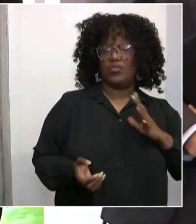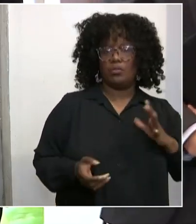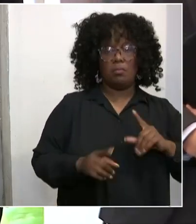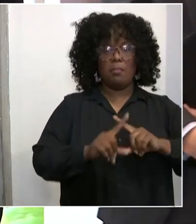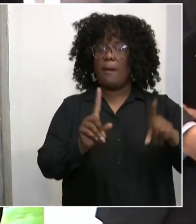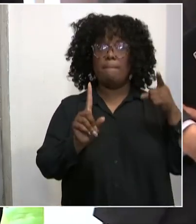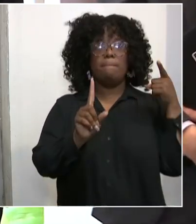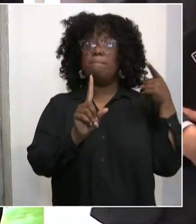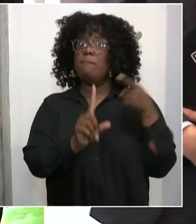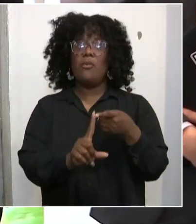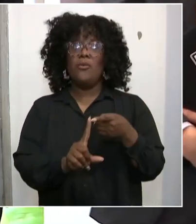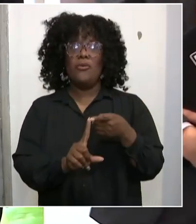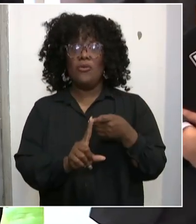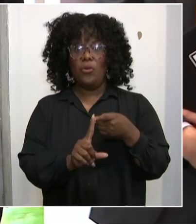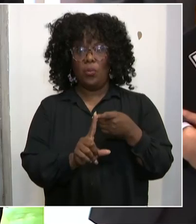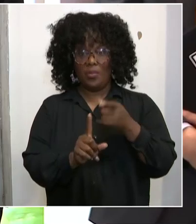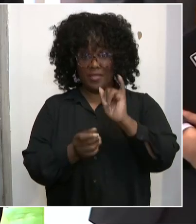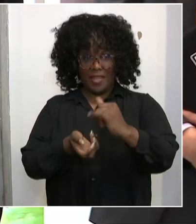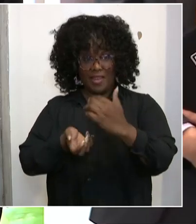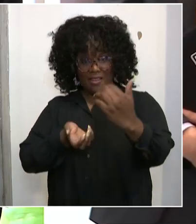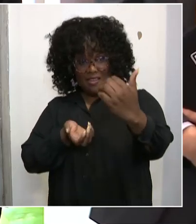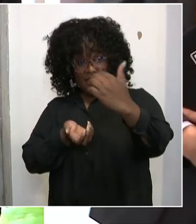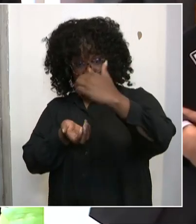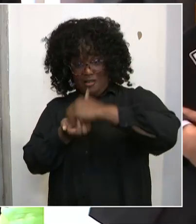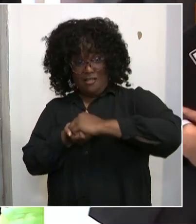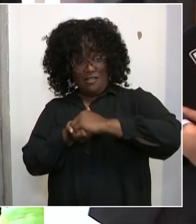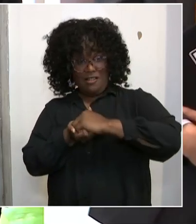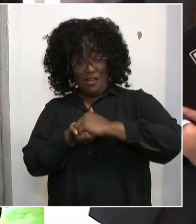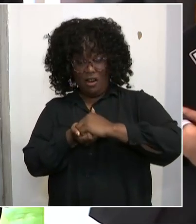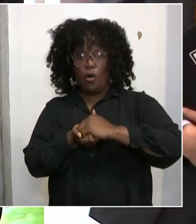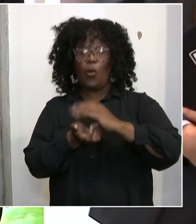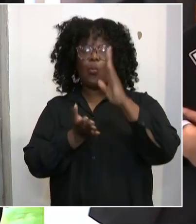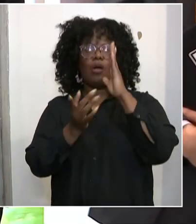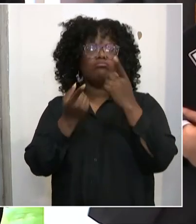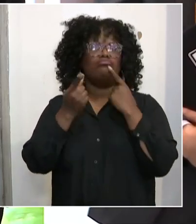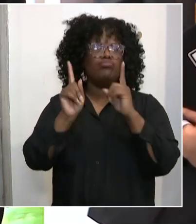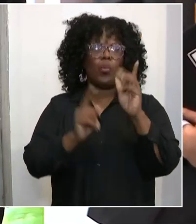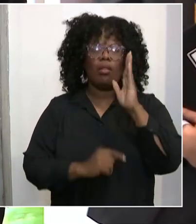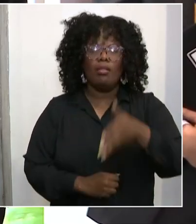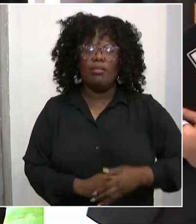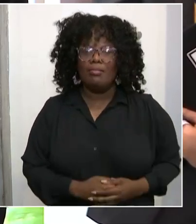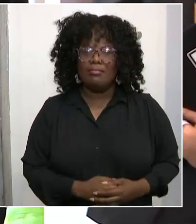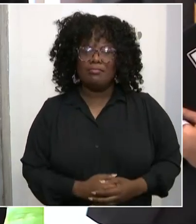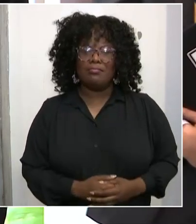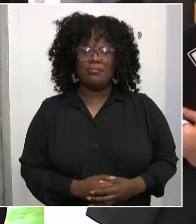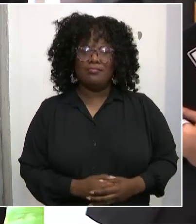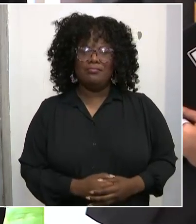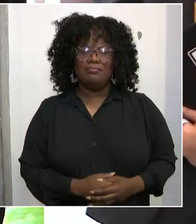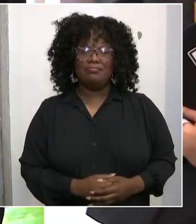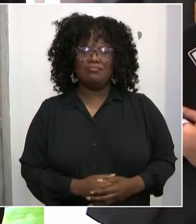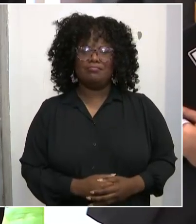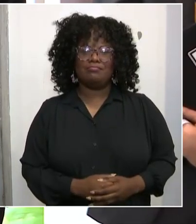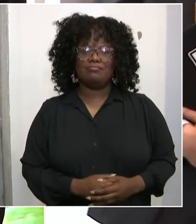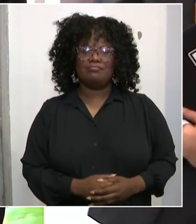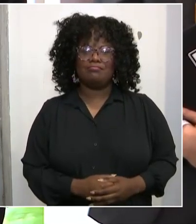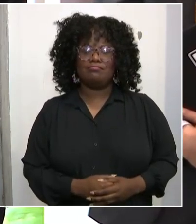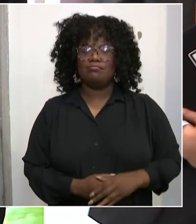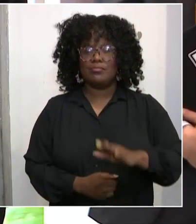These calls that we've been doing align our operational priorities. We're reviewing, as the chief said, intelligence updates, and we're finalizing logistics related to public safety,